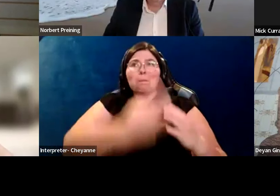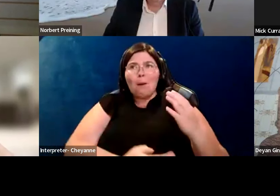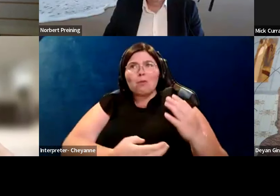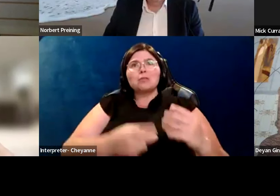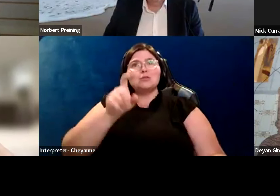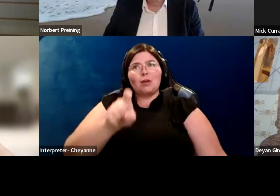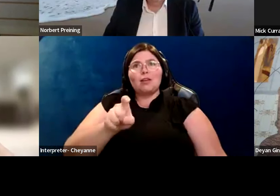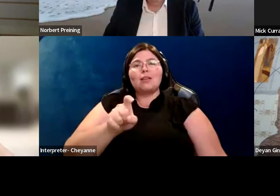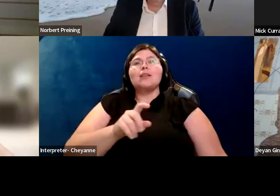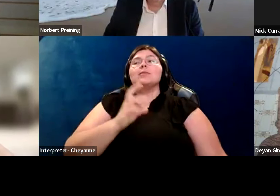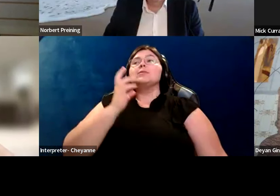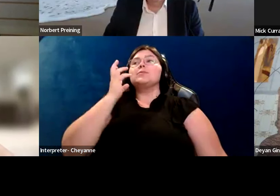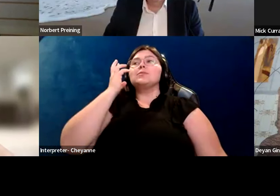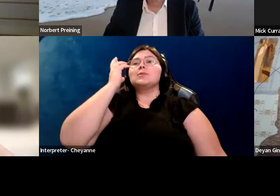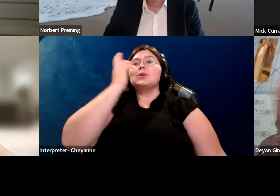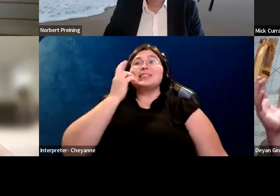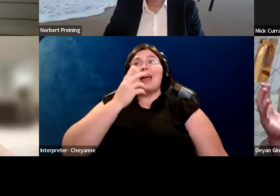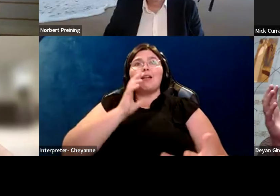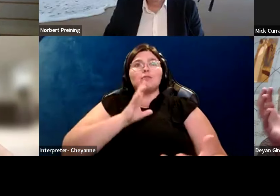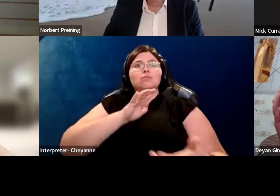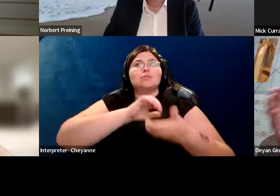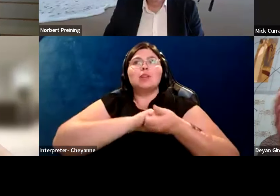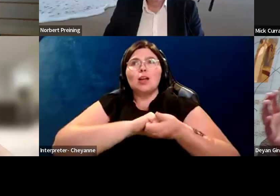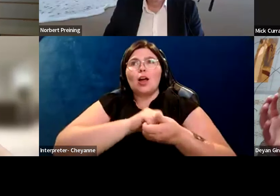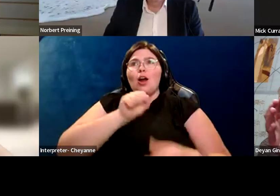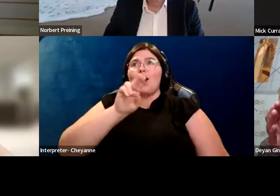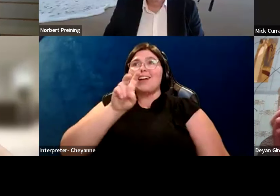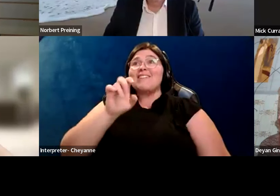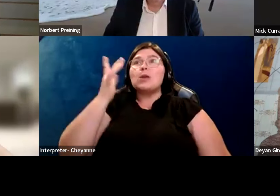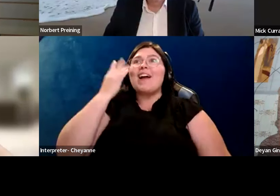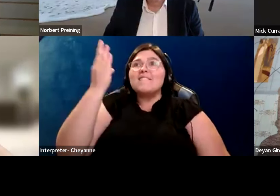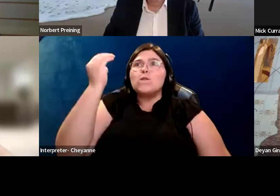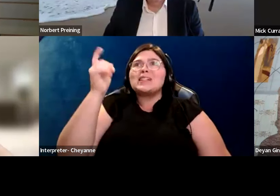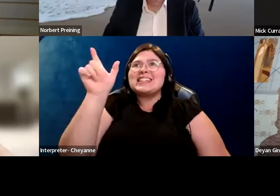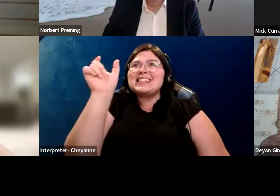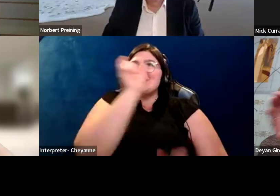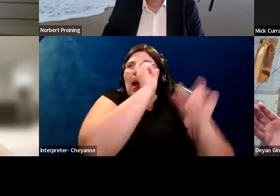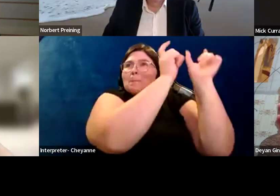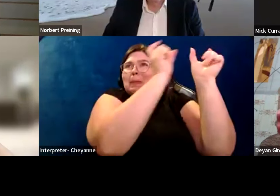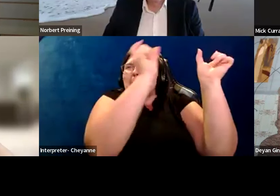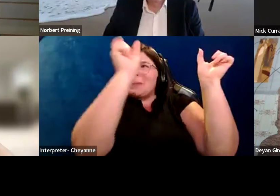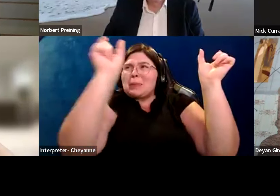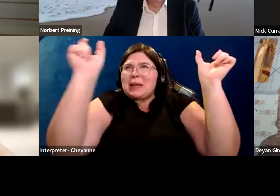The reason I read arXiv and have 40 open tabs on my screen is that I'm hoping one or two or three of those tabs